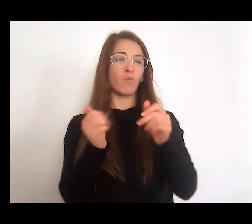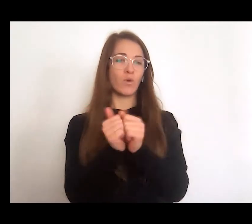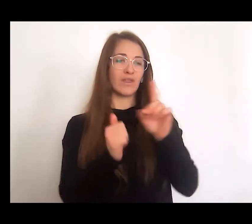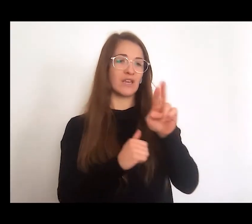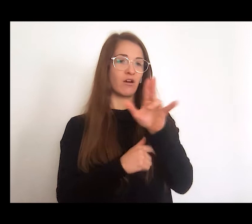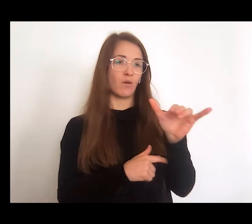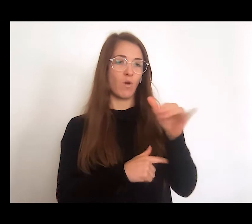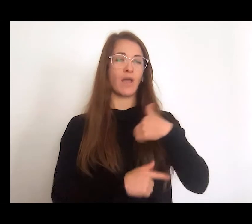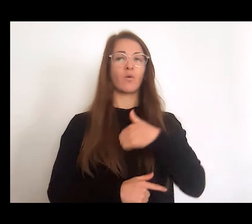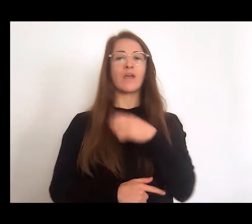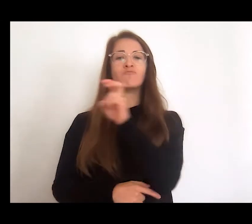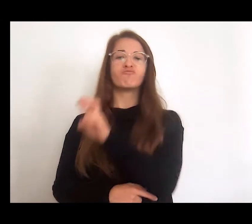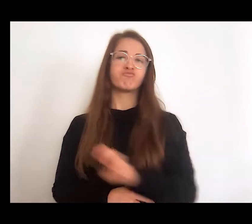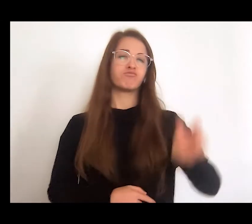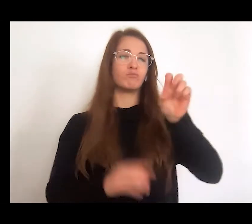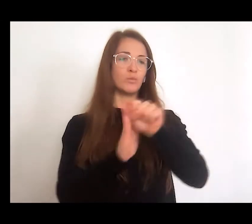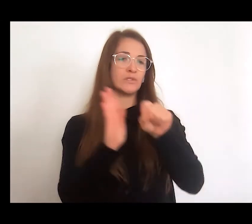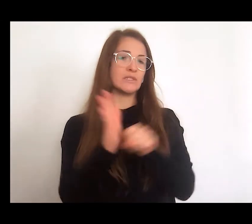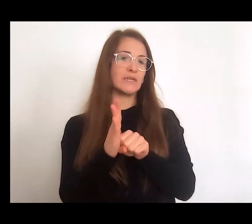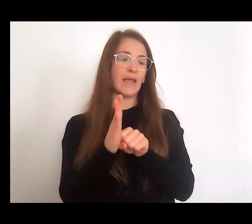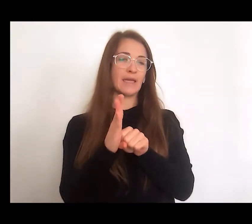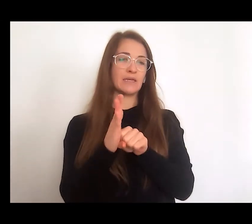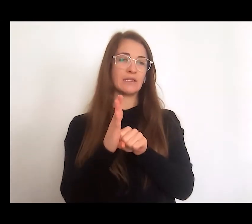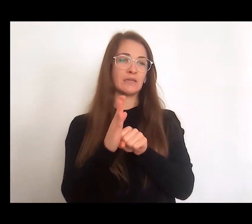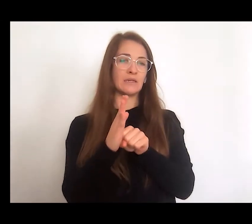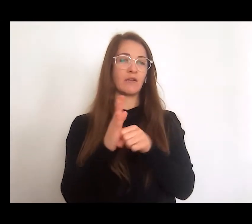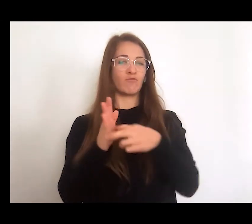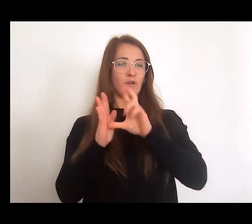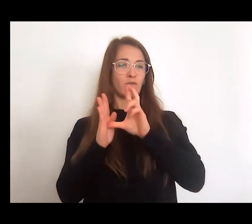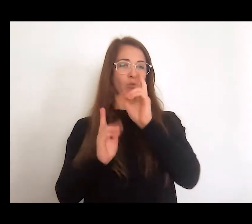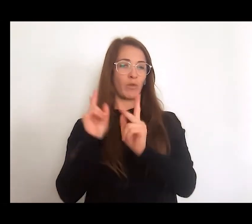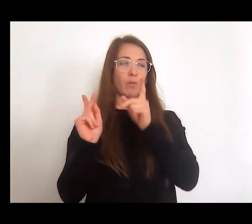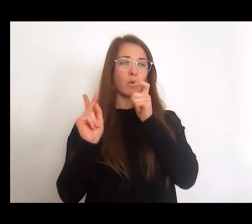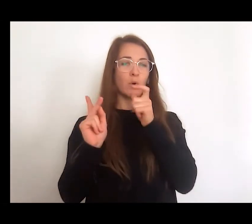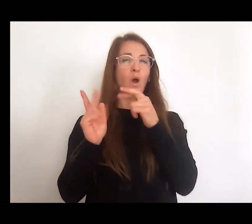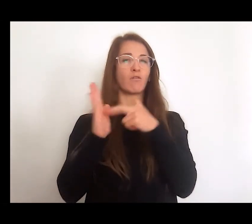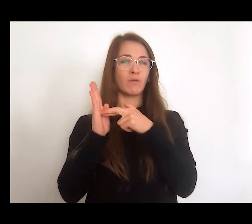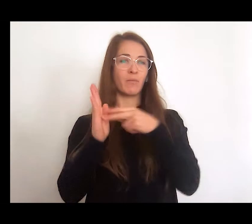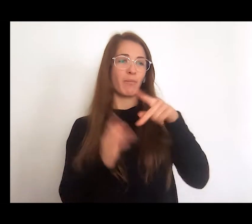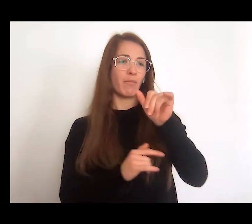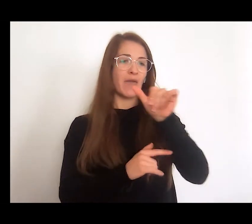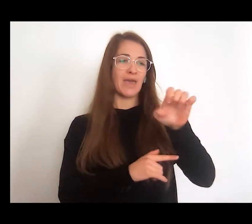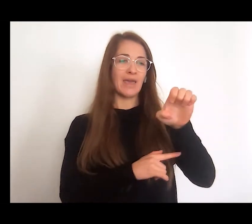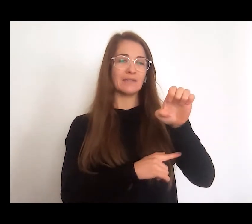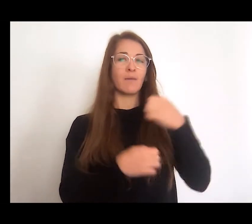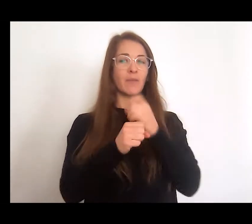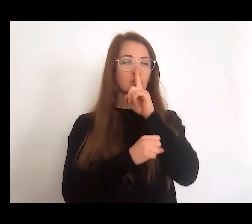I'M WITH THE PADD PROGRAM AND WE TRAVEL AROUND THE STATE TO REVIEW PEOPLE WHO ARE